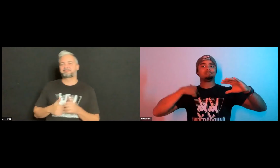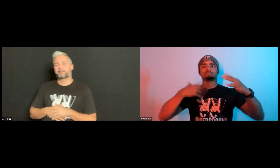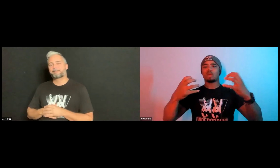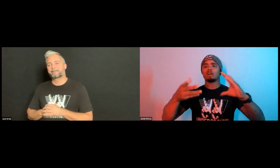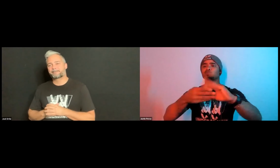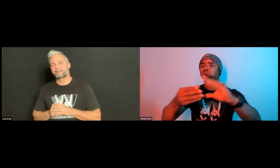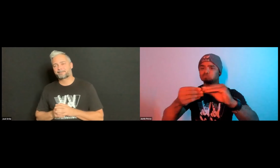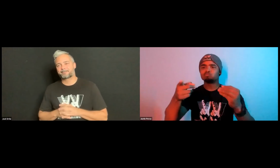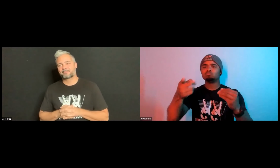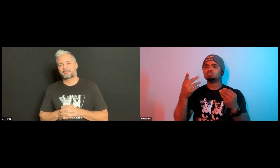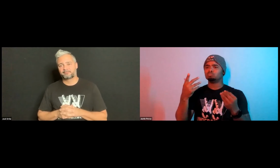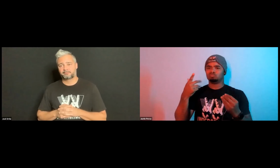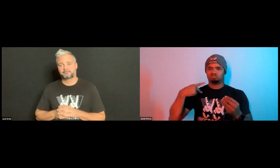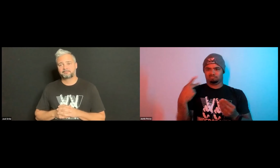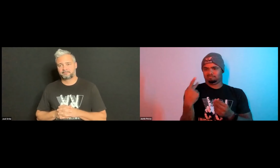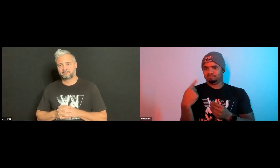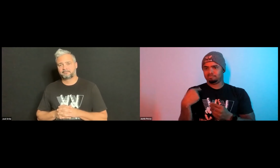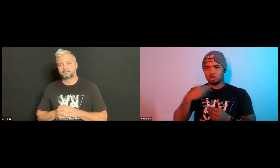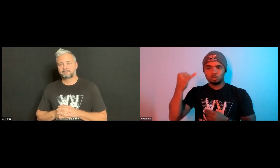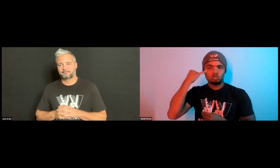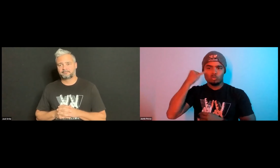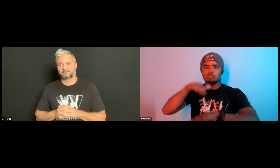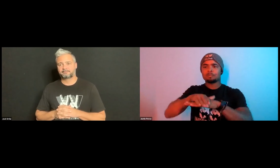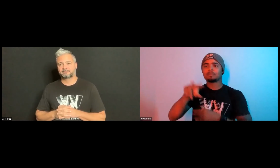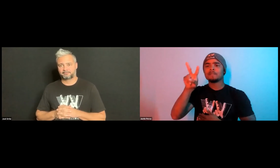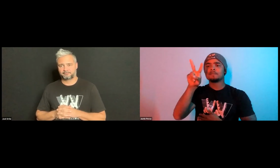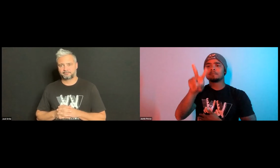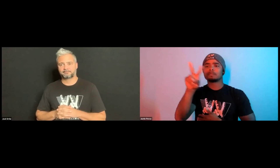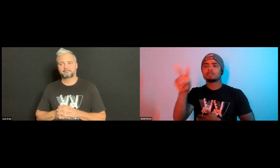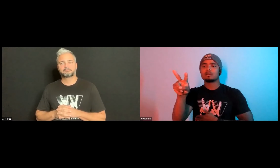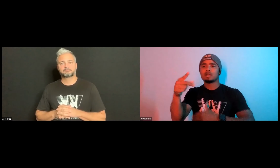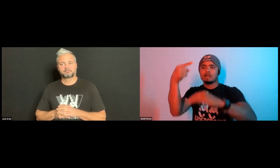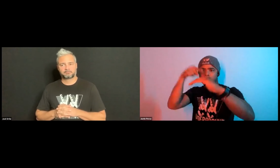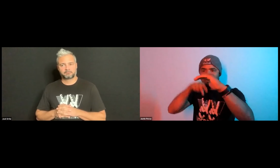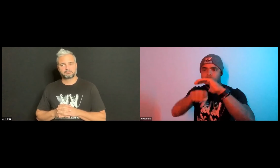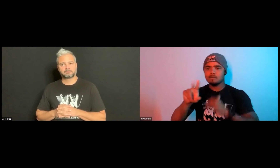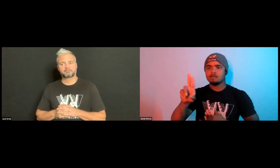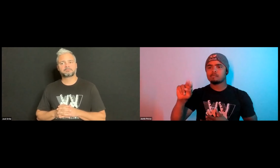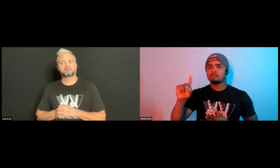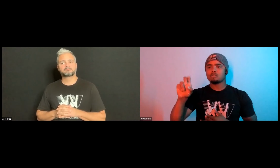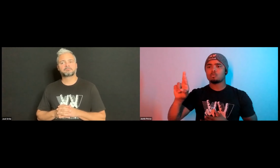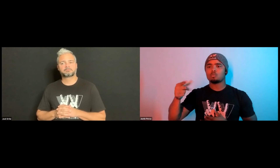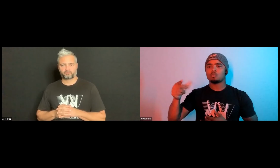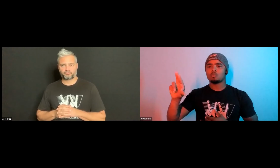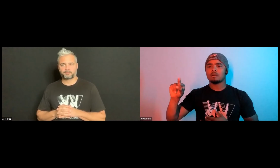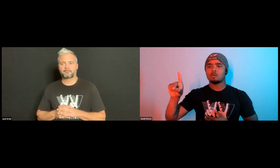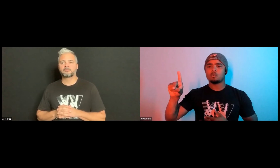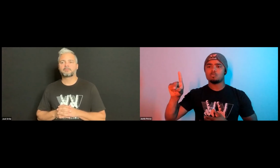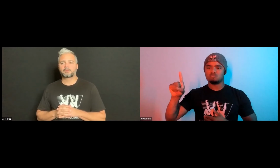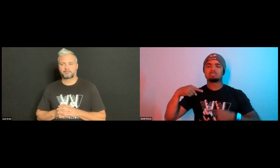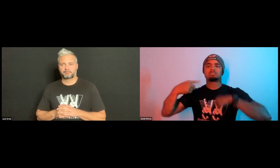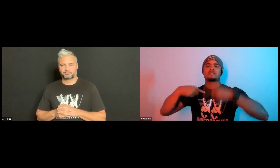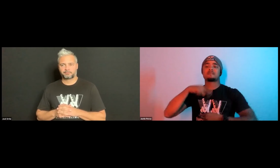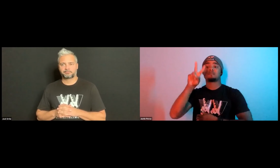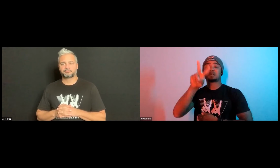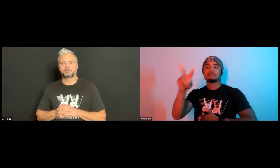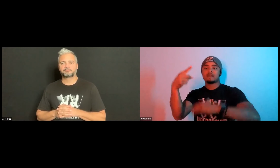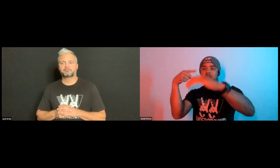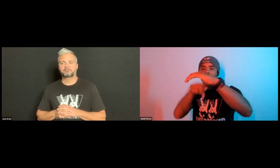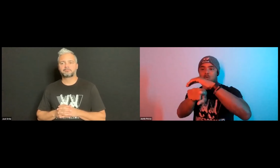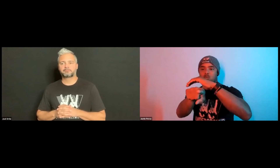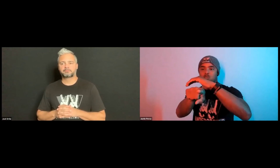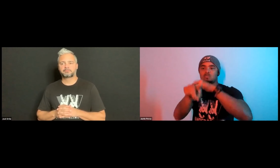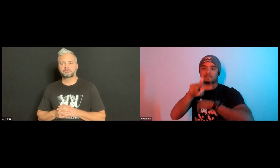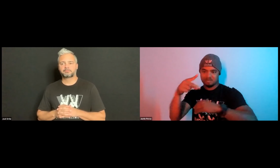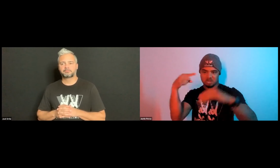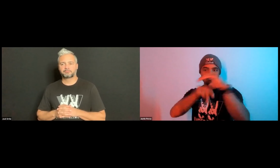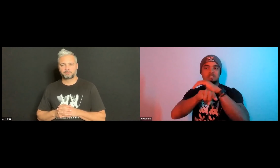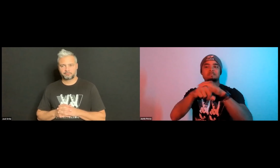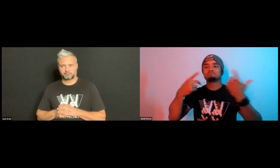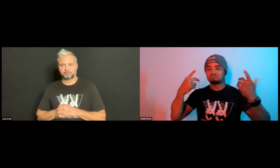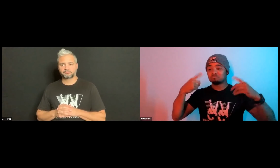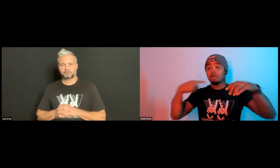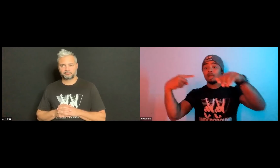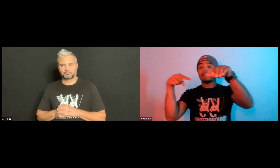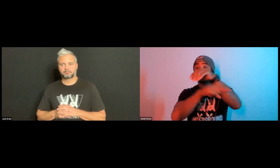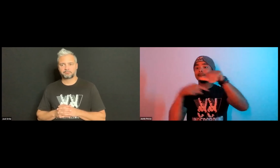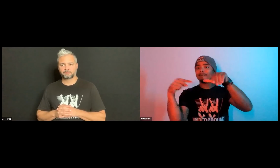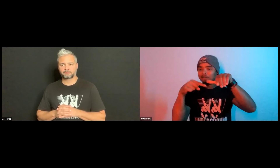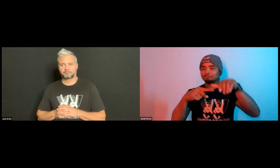And so, yes, we have a story for Visual Vernacular. We sign VV Underground.